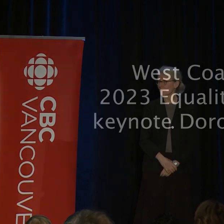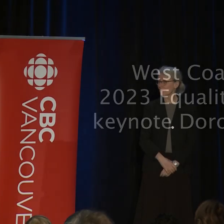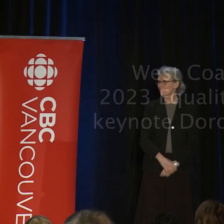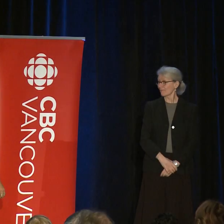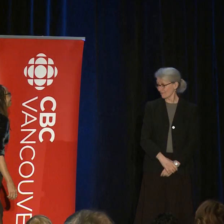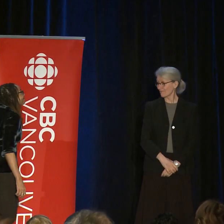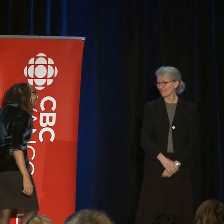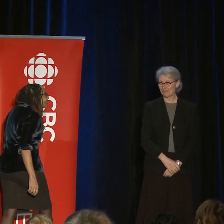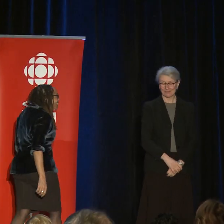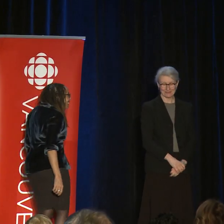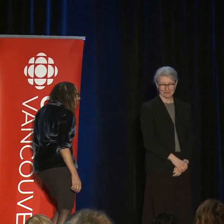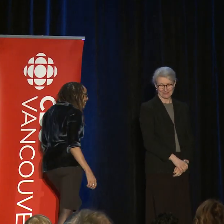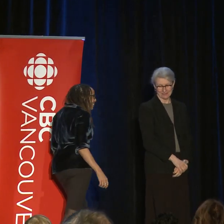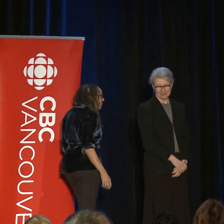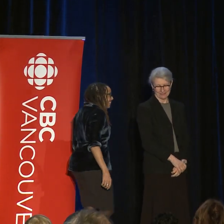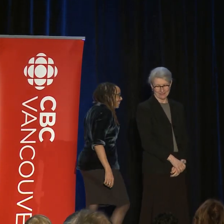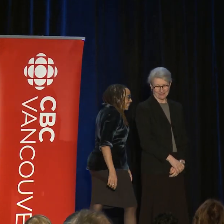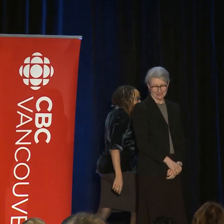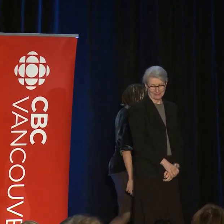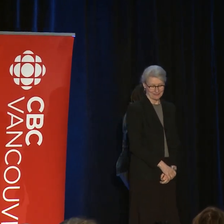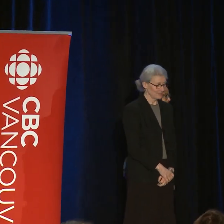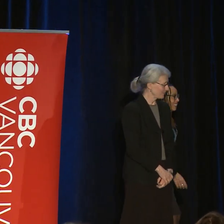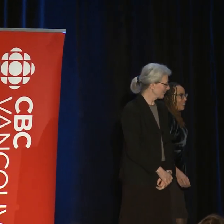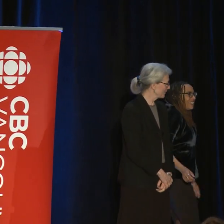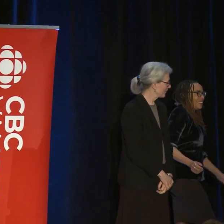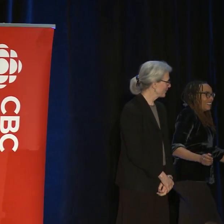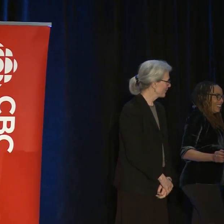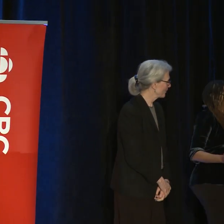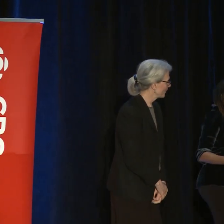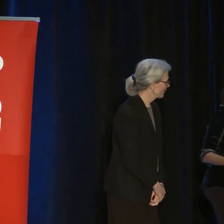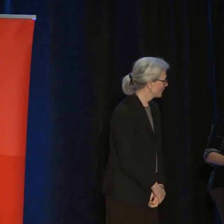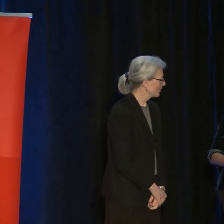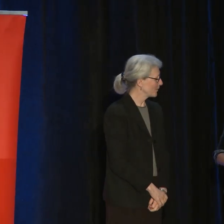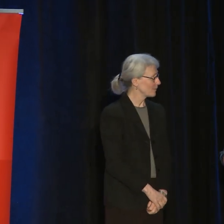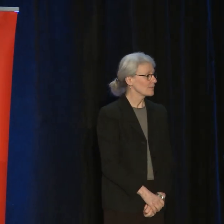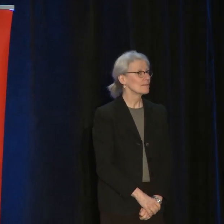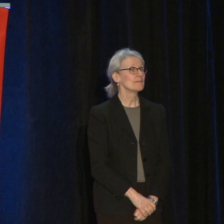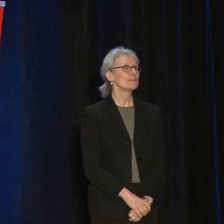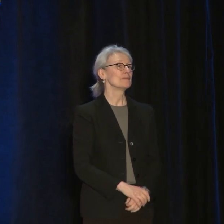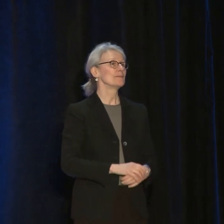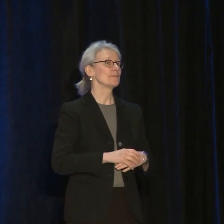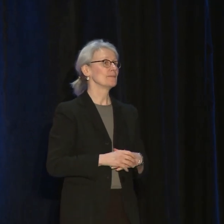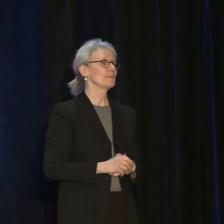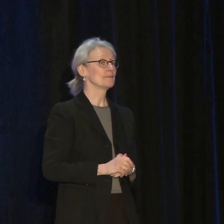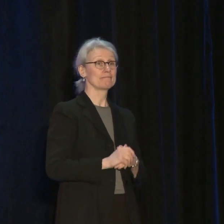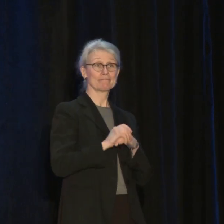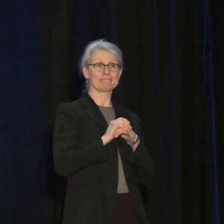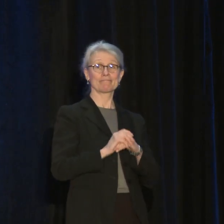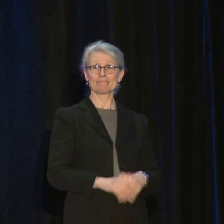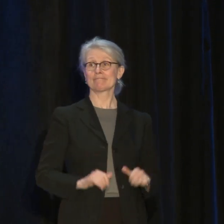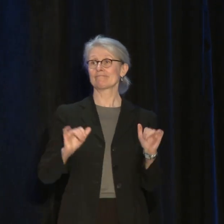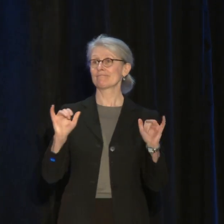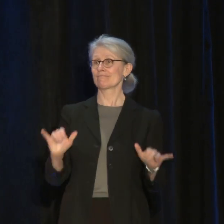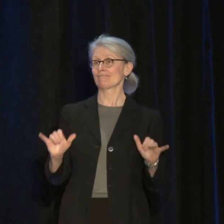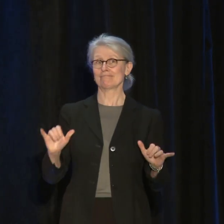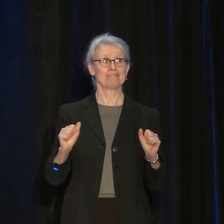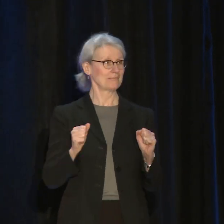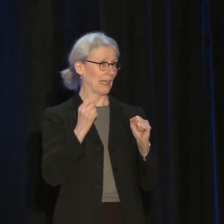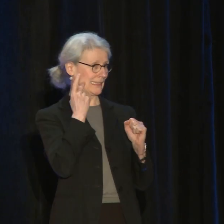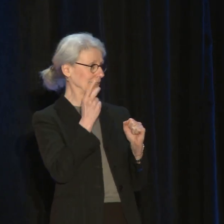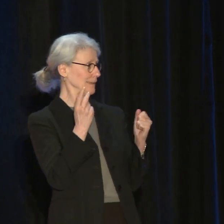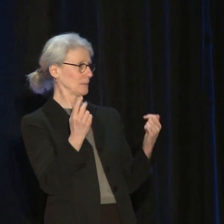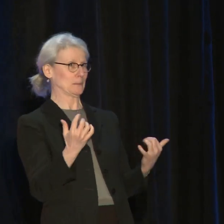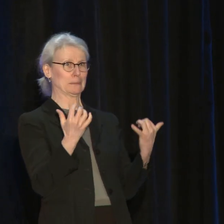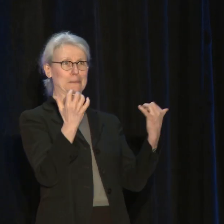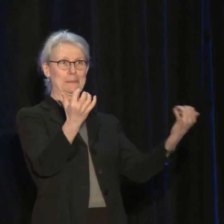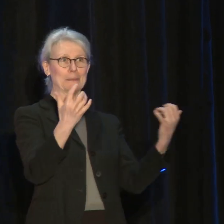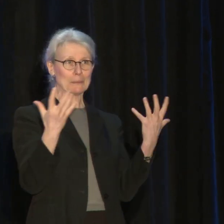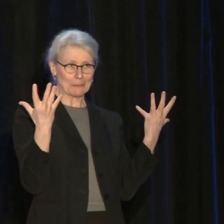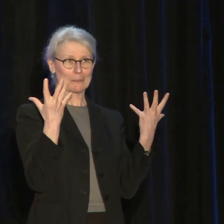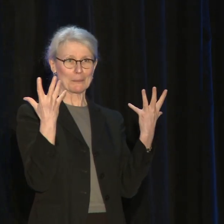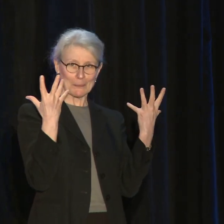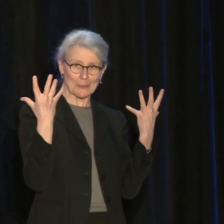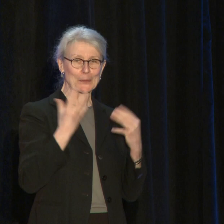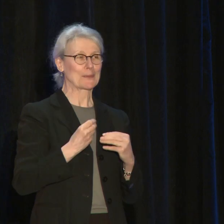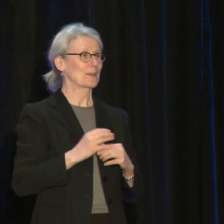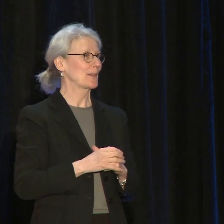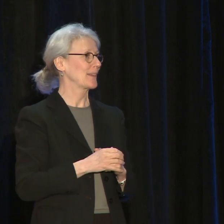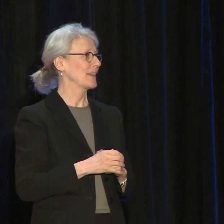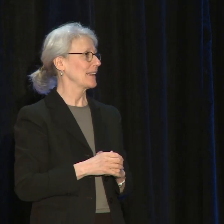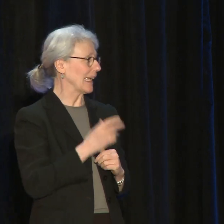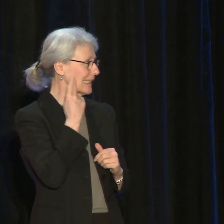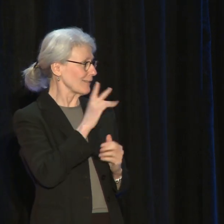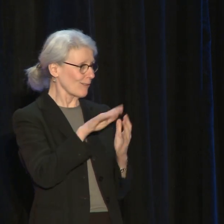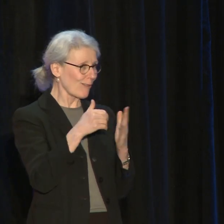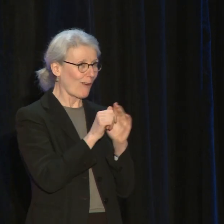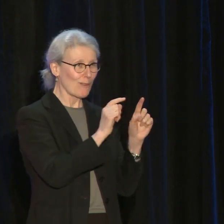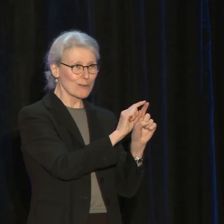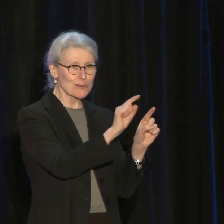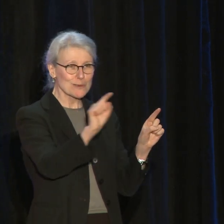Oh boy now I can see this beautiful room and all the people here, it's just such an